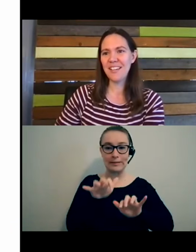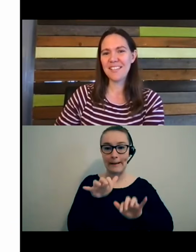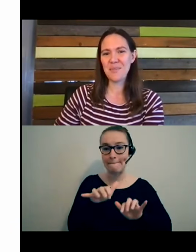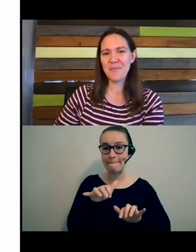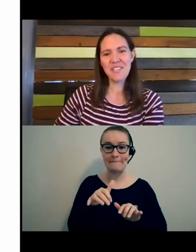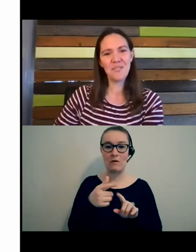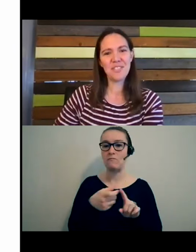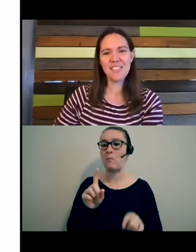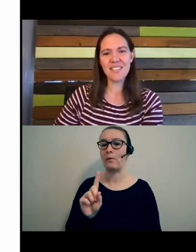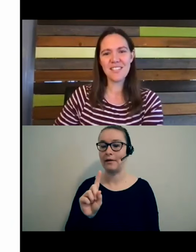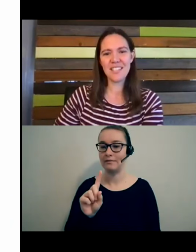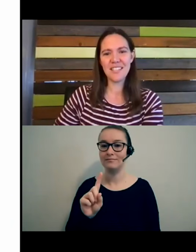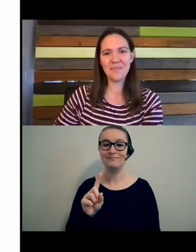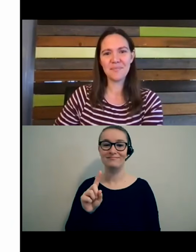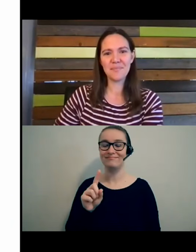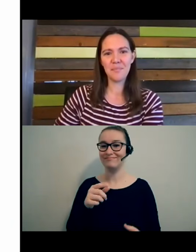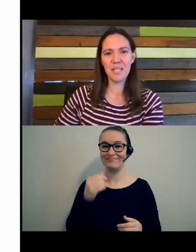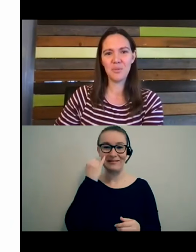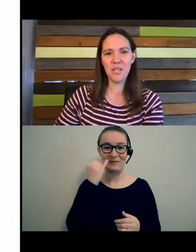Sometimes it's helpful to see the city as well.